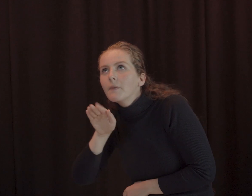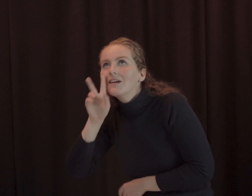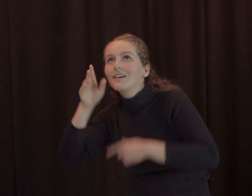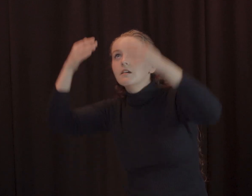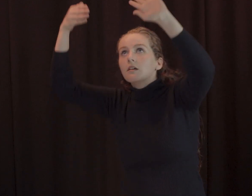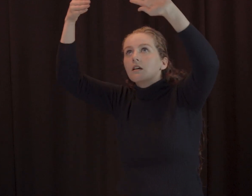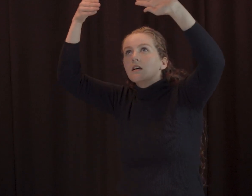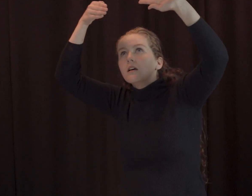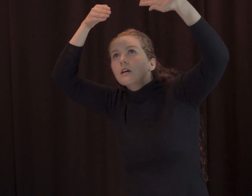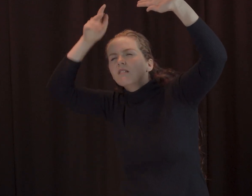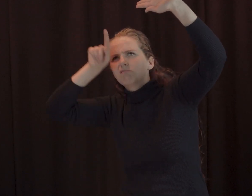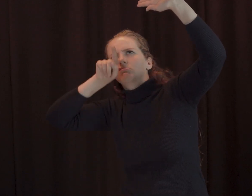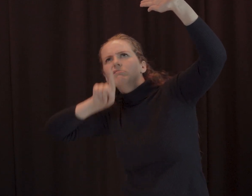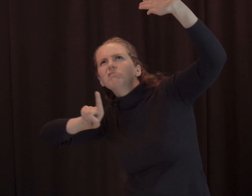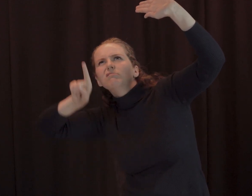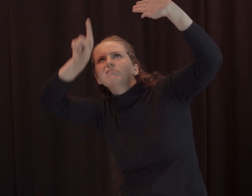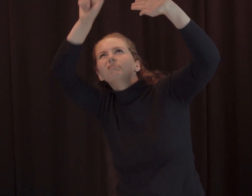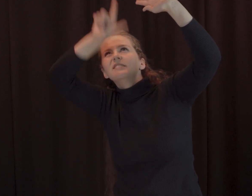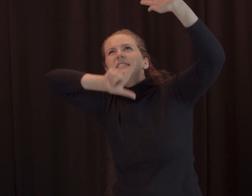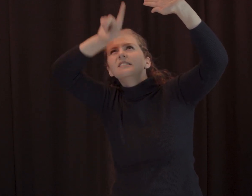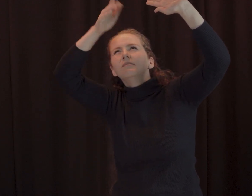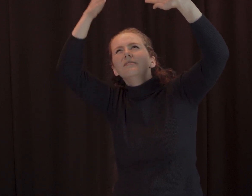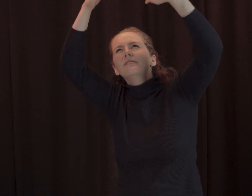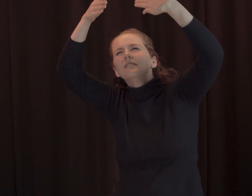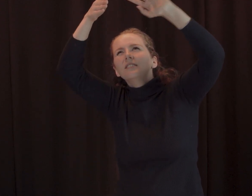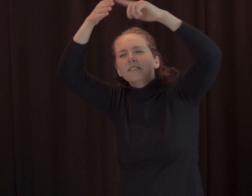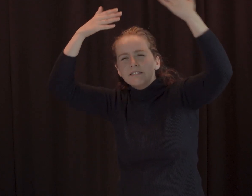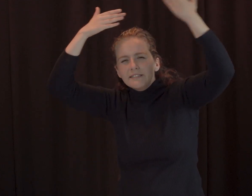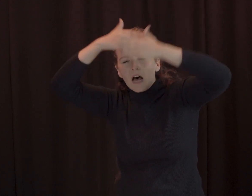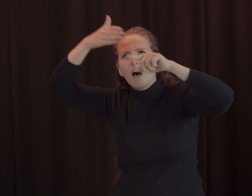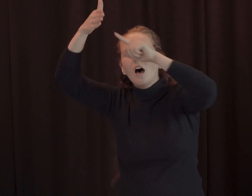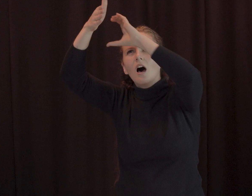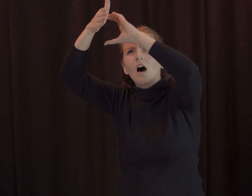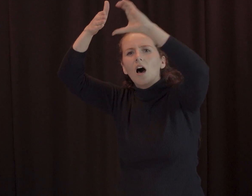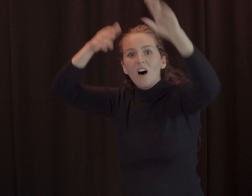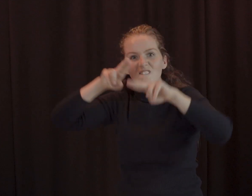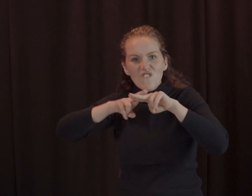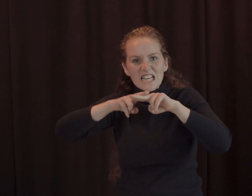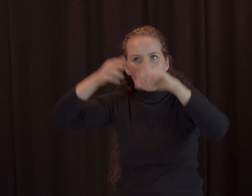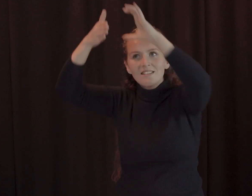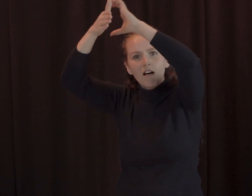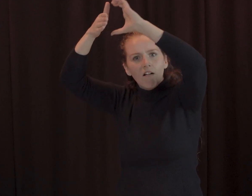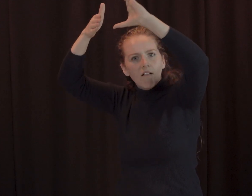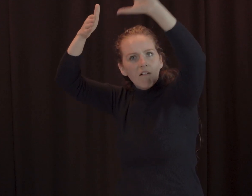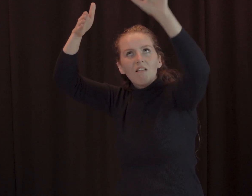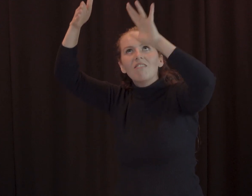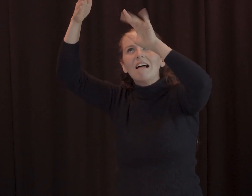if you peered up beyond the outer row, you could see in the gloom the continuous frieze.